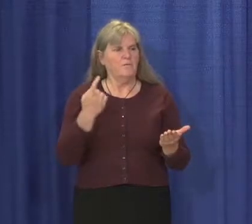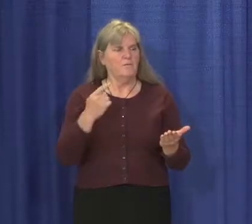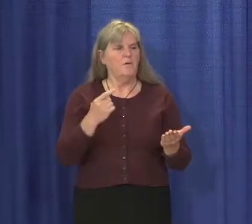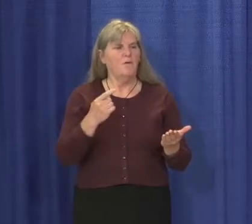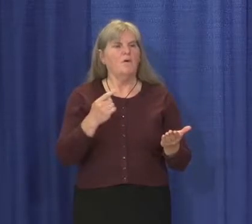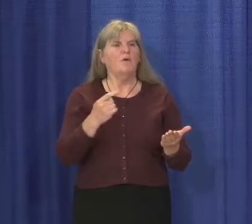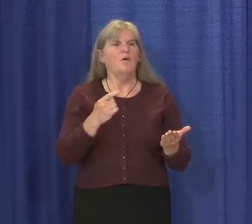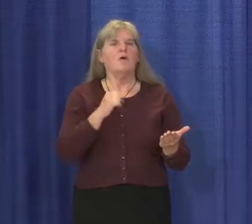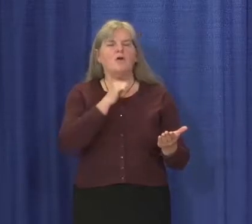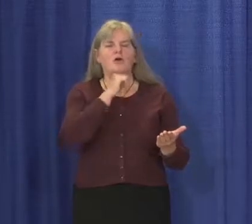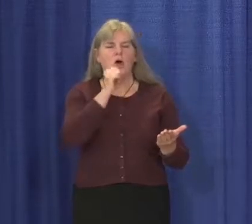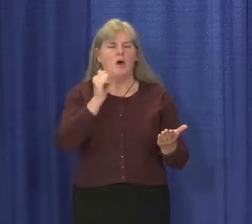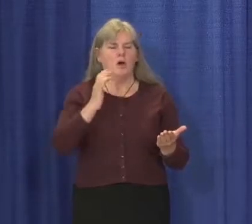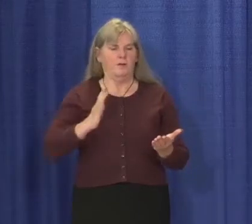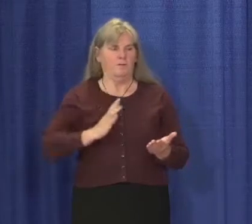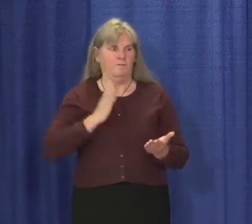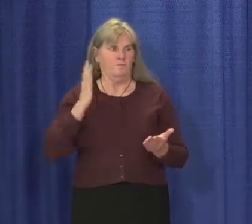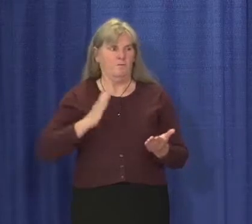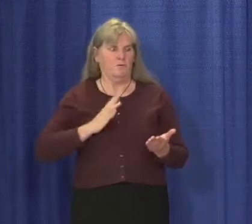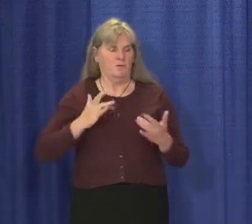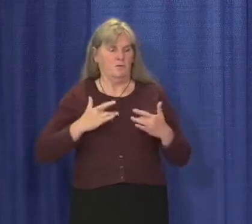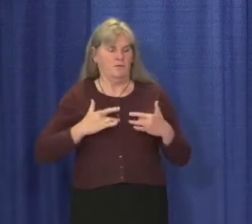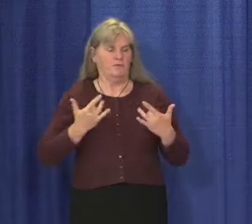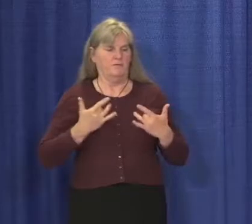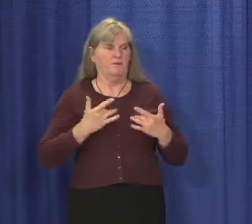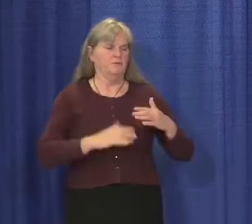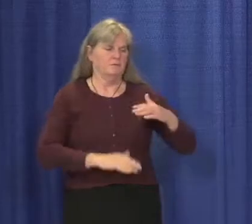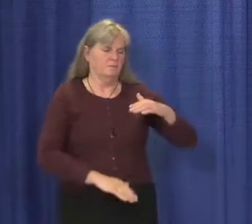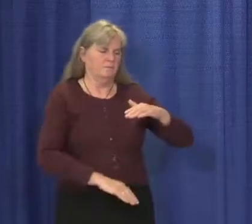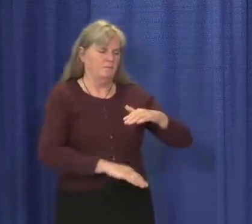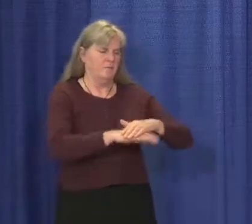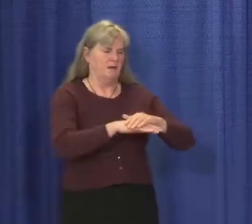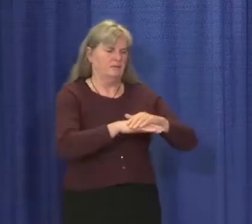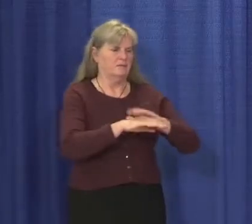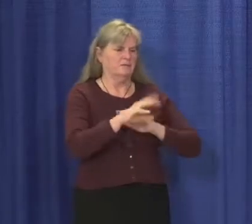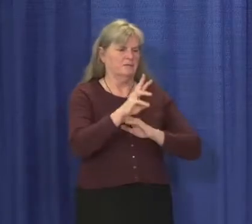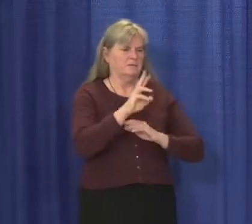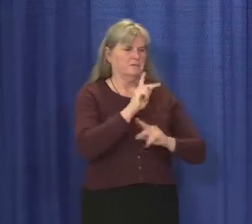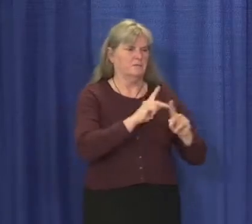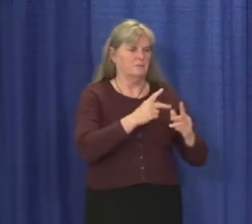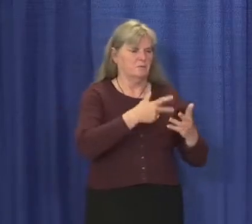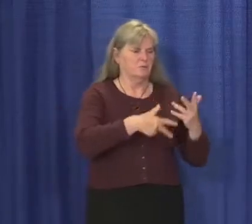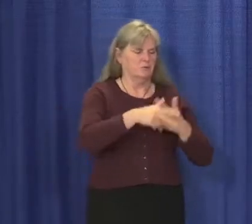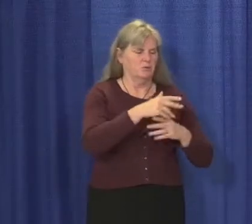Reporter: You recommendations for unorganized gatherings, does it include